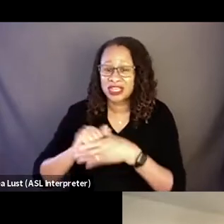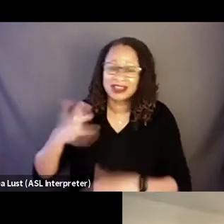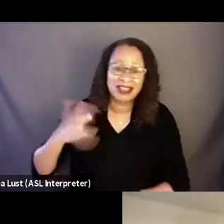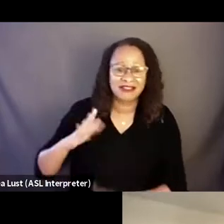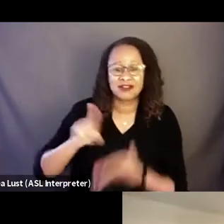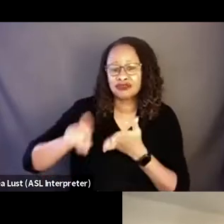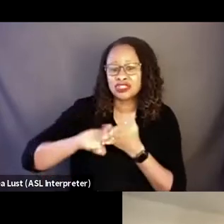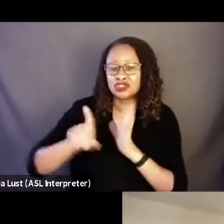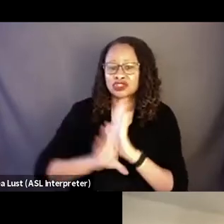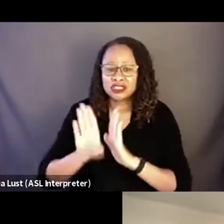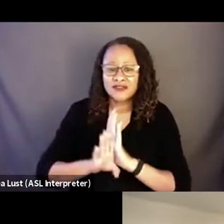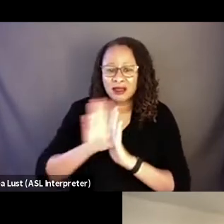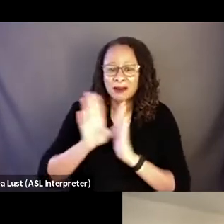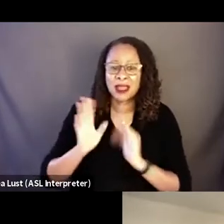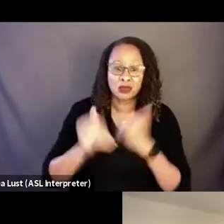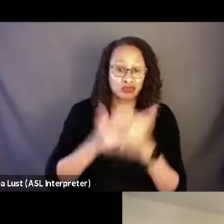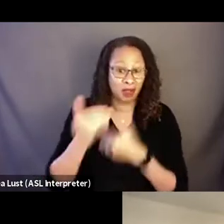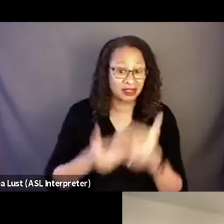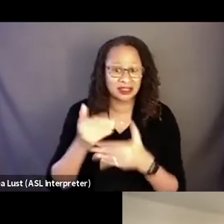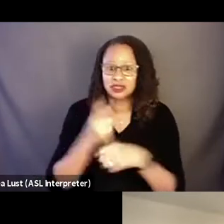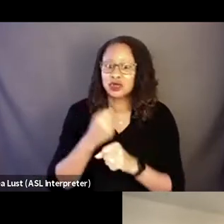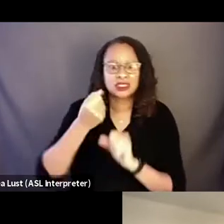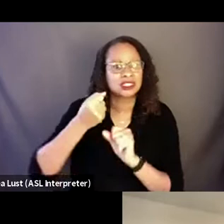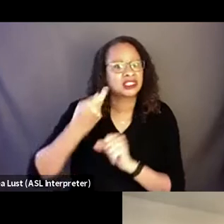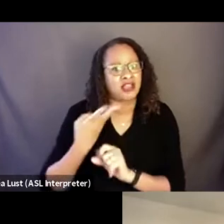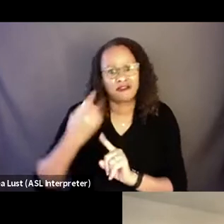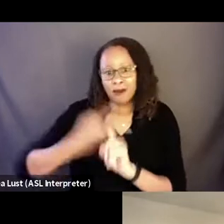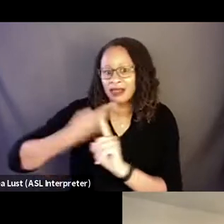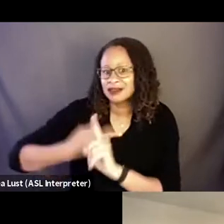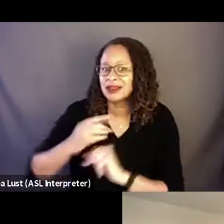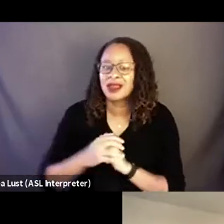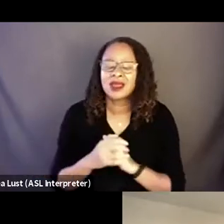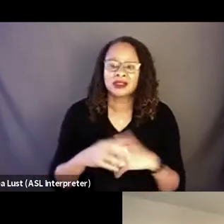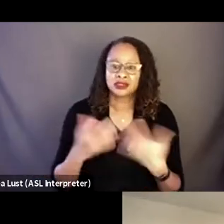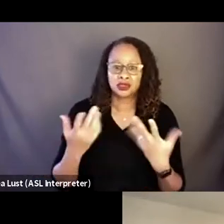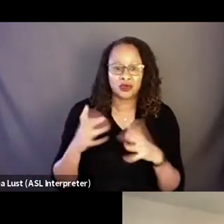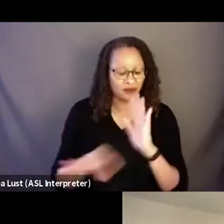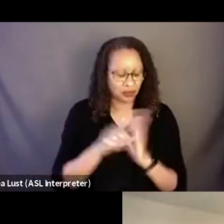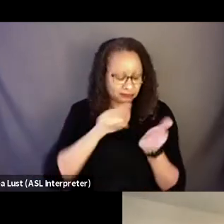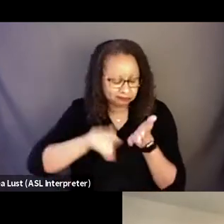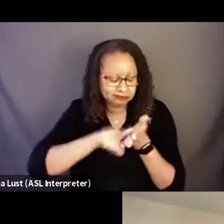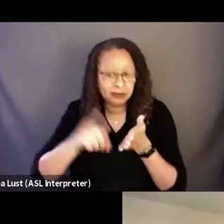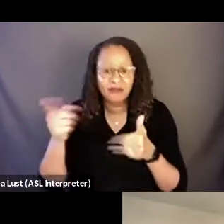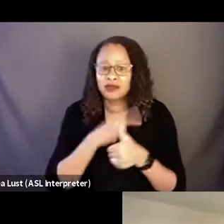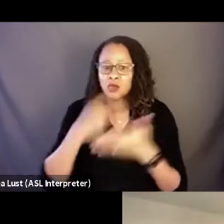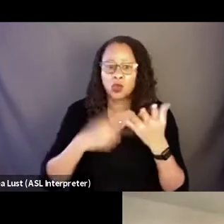and development process that took months, to try to examine, first, what tools were already in use